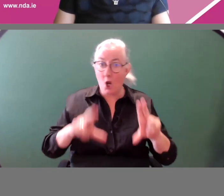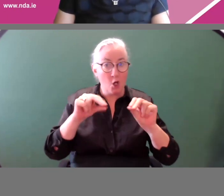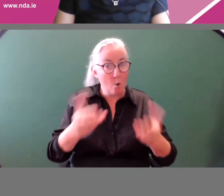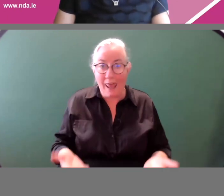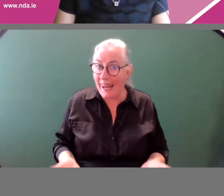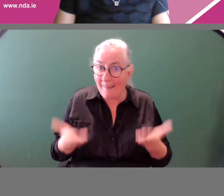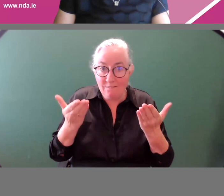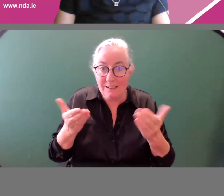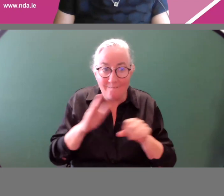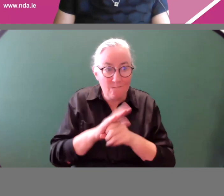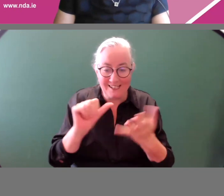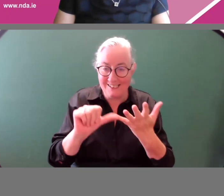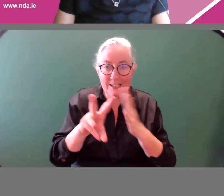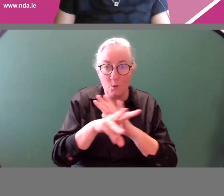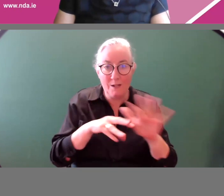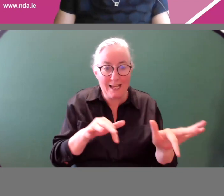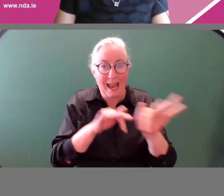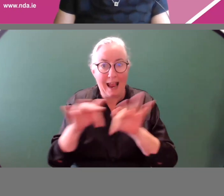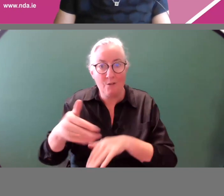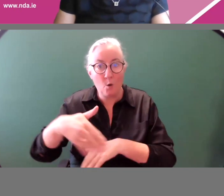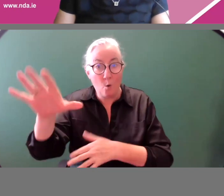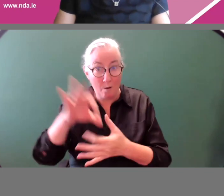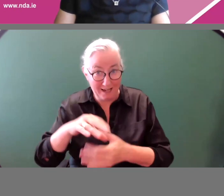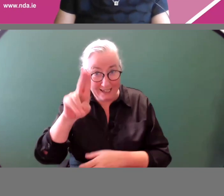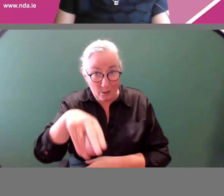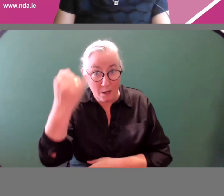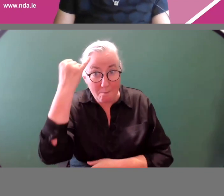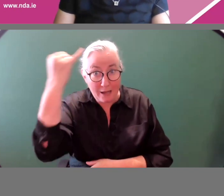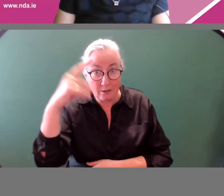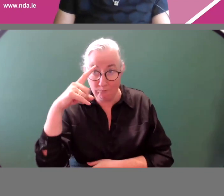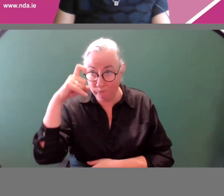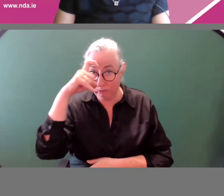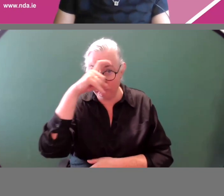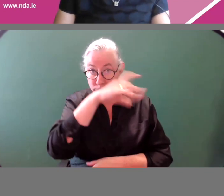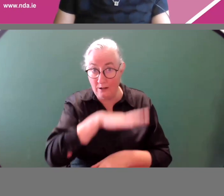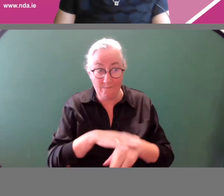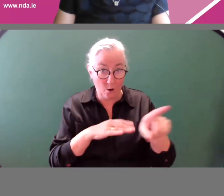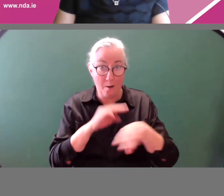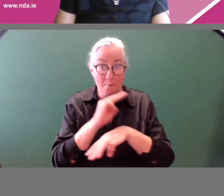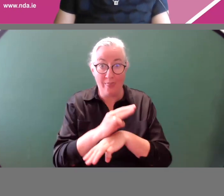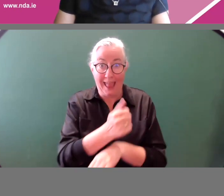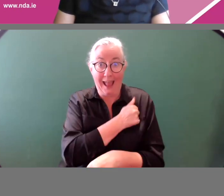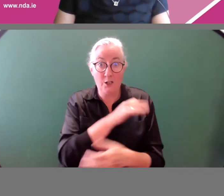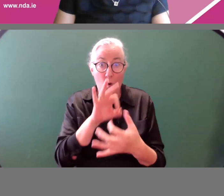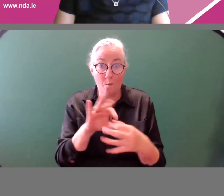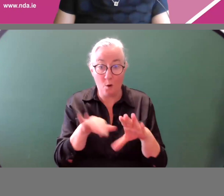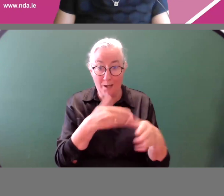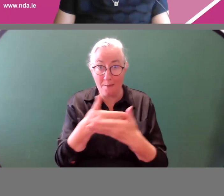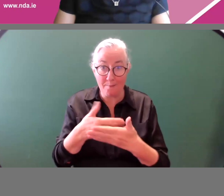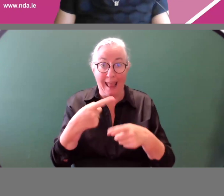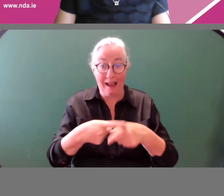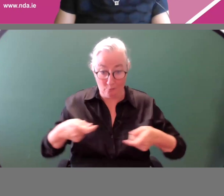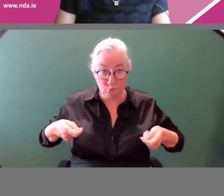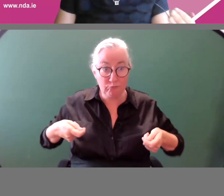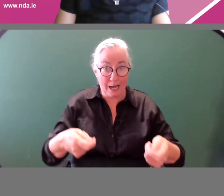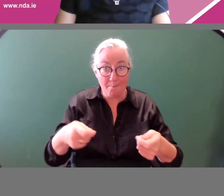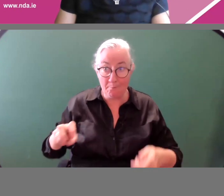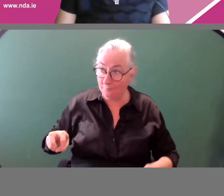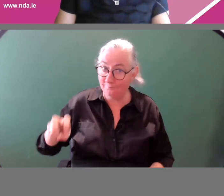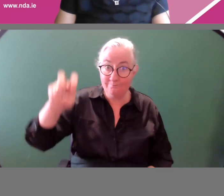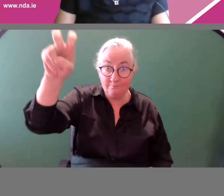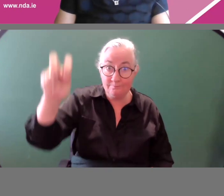the next six weeks and imagine the difficulty that would cause. The next two examples are examples of